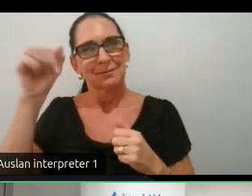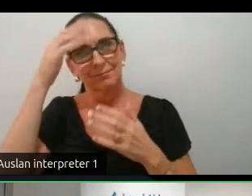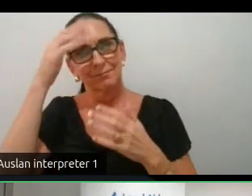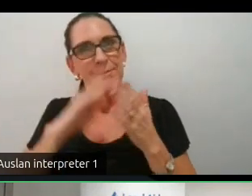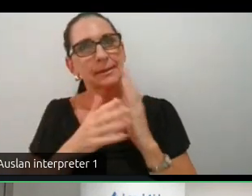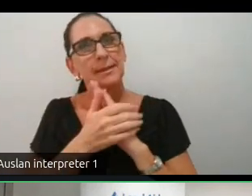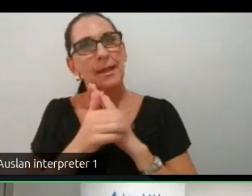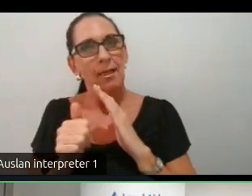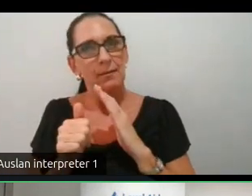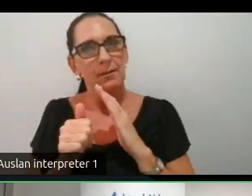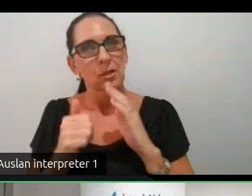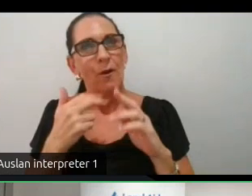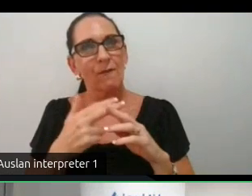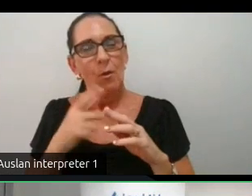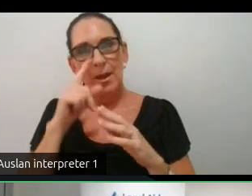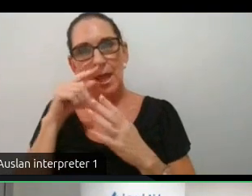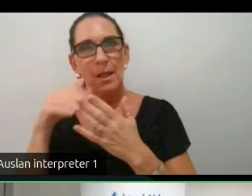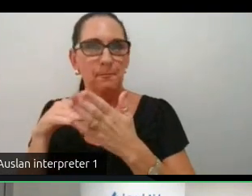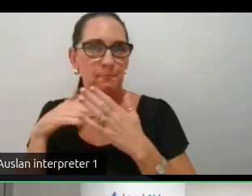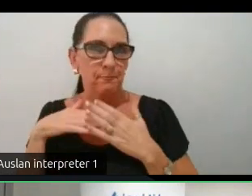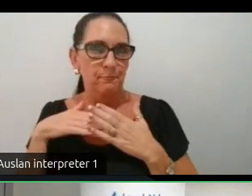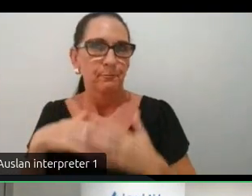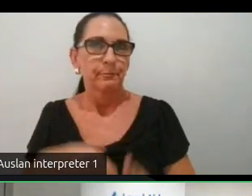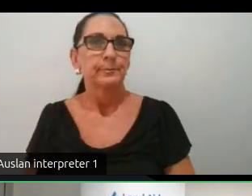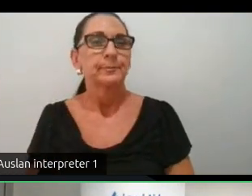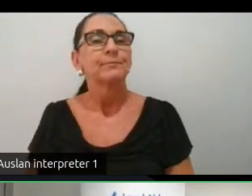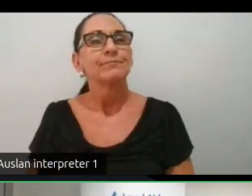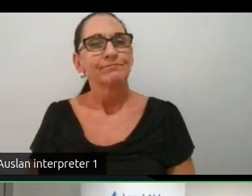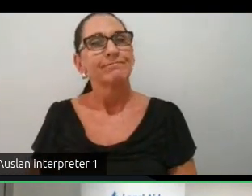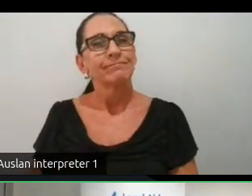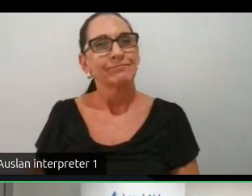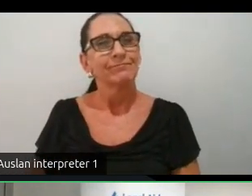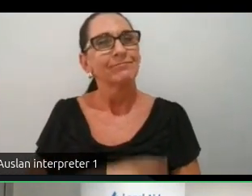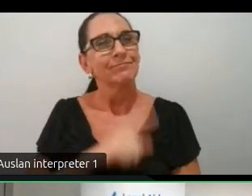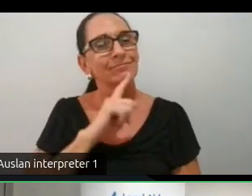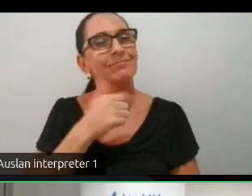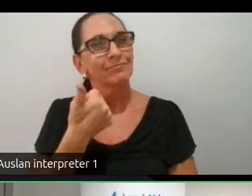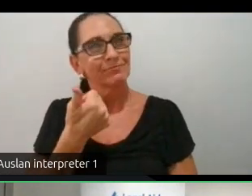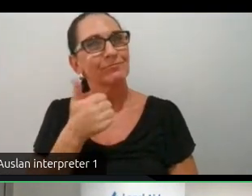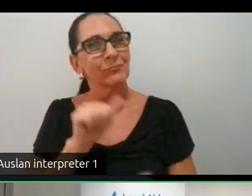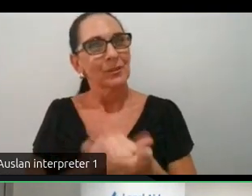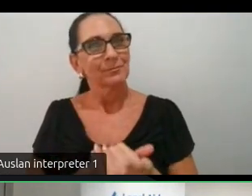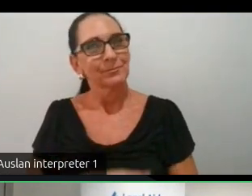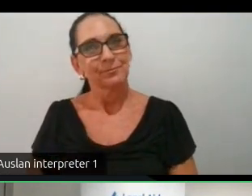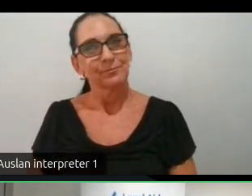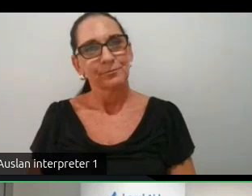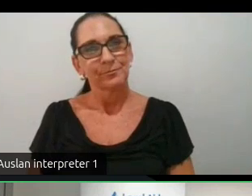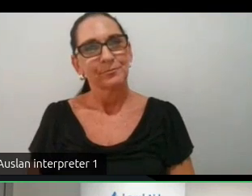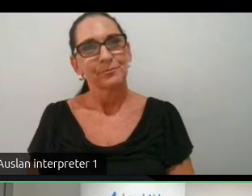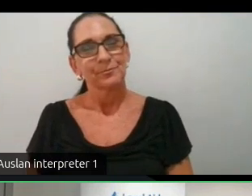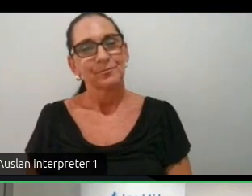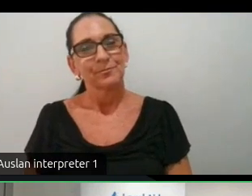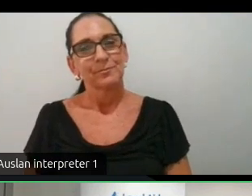that insurers have to use to your benefit. Yeah. Yes. To our benefit. Wouldn't that be nice? Yeah.